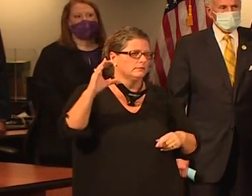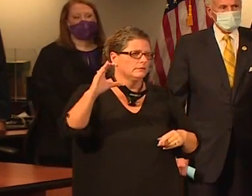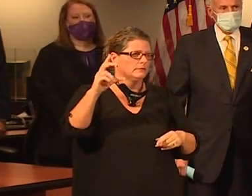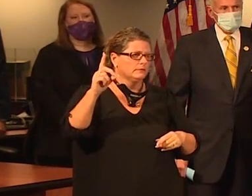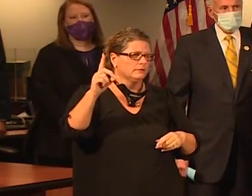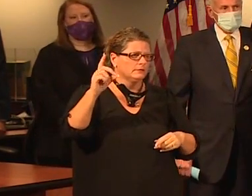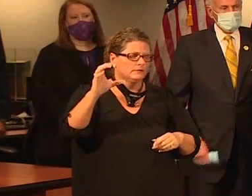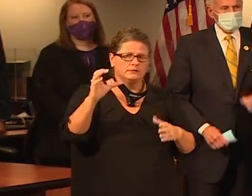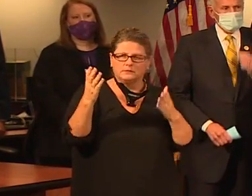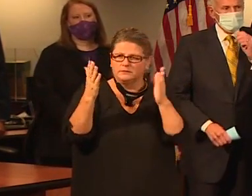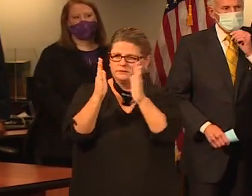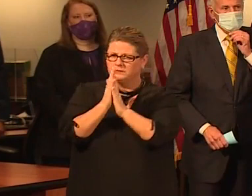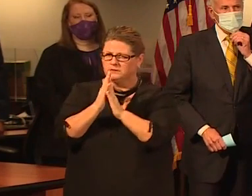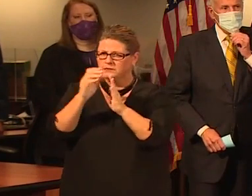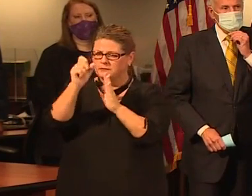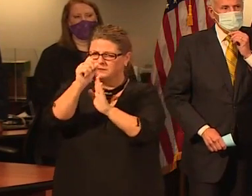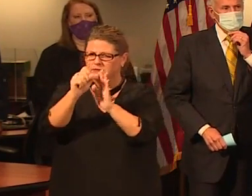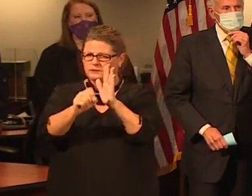IT IS VERY LONG LIST.